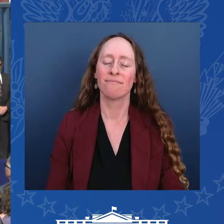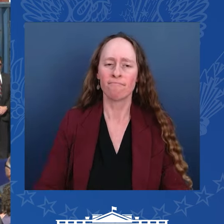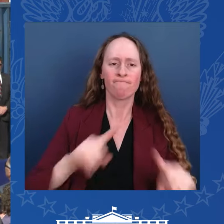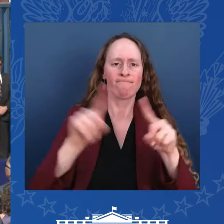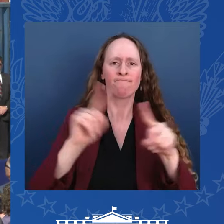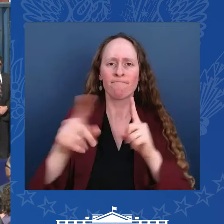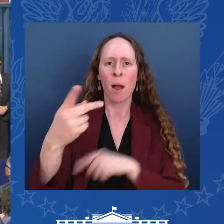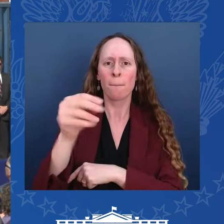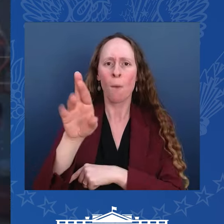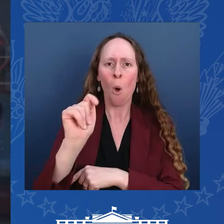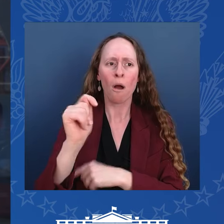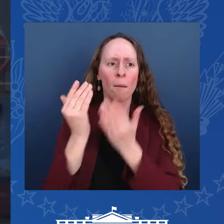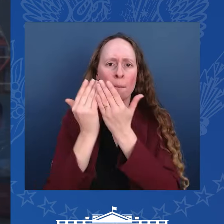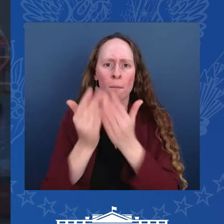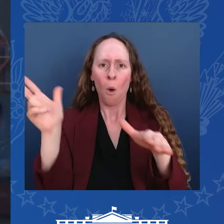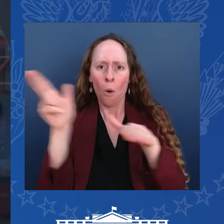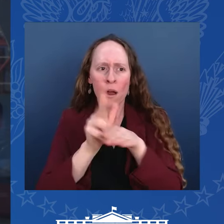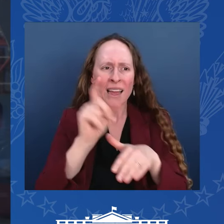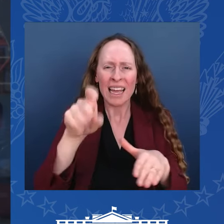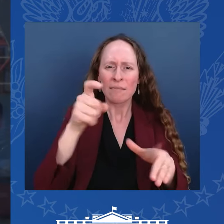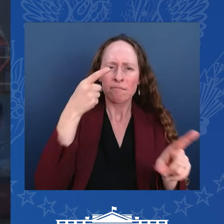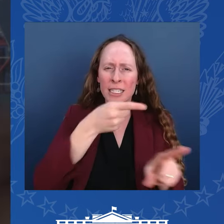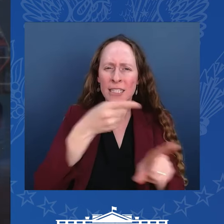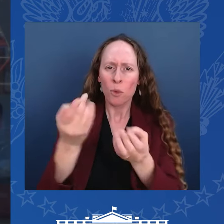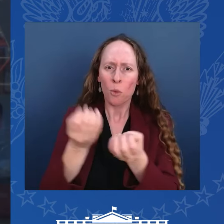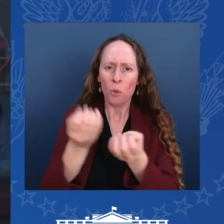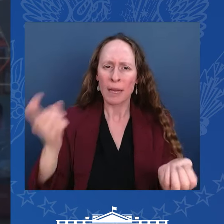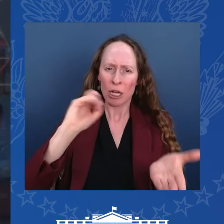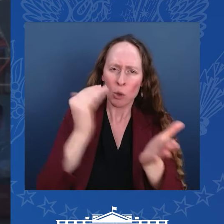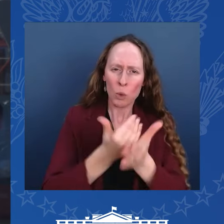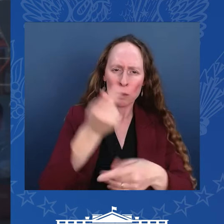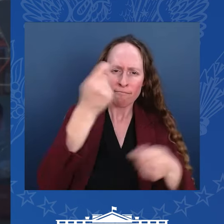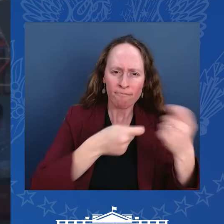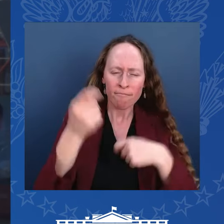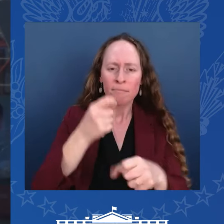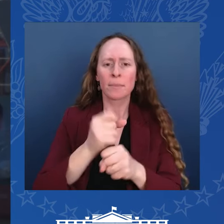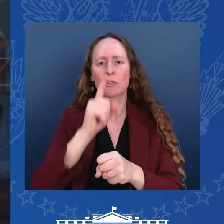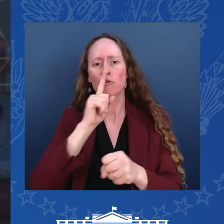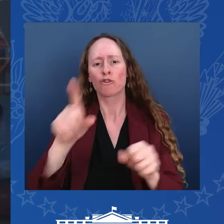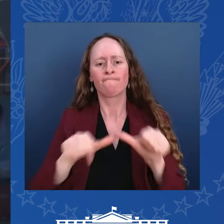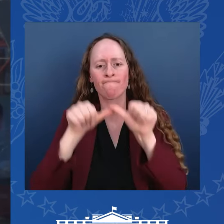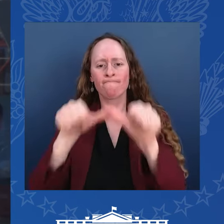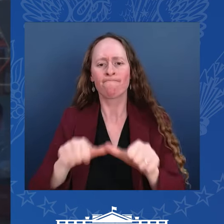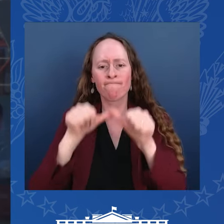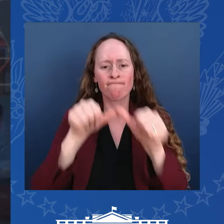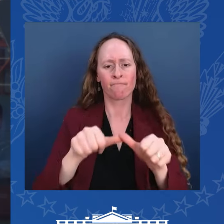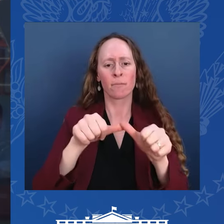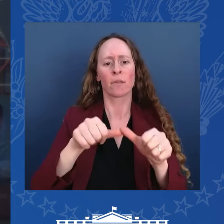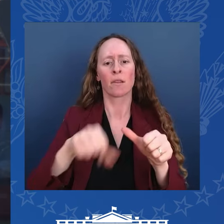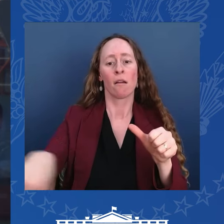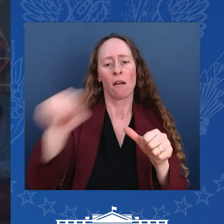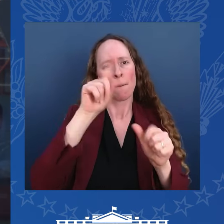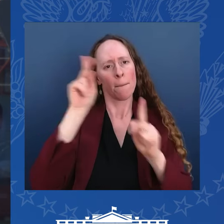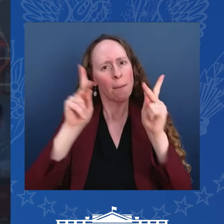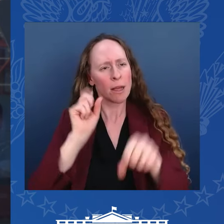will be operated and maintained by people, not by robots. But you're going to protect those jobs far into the future.